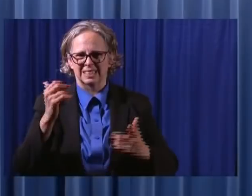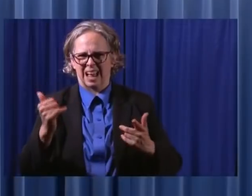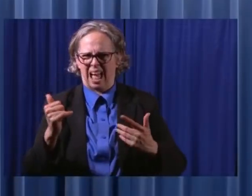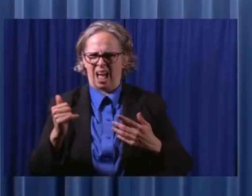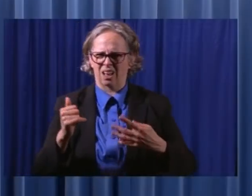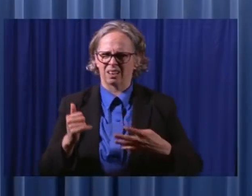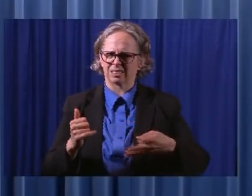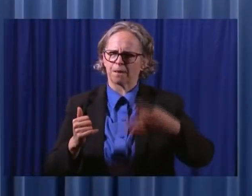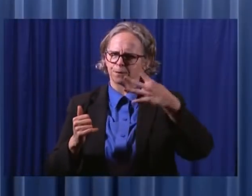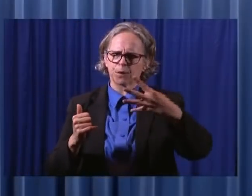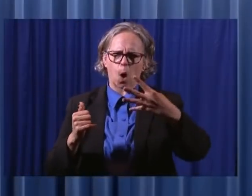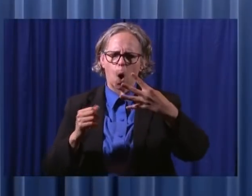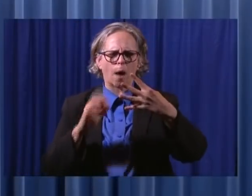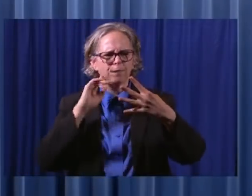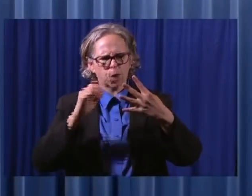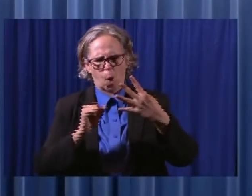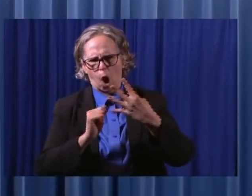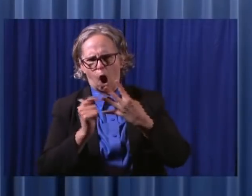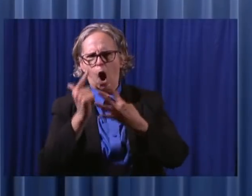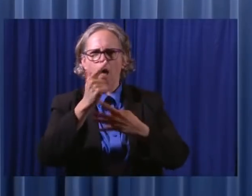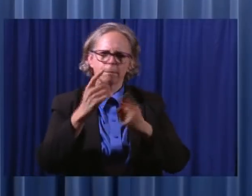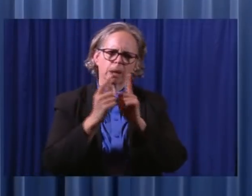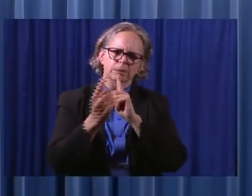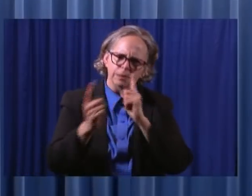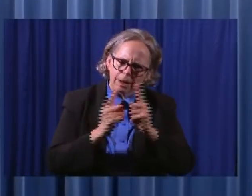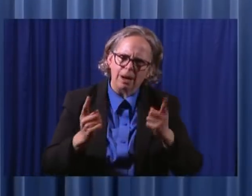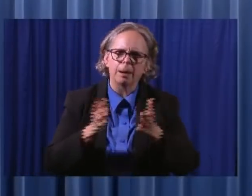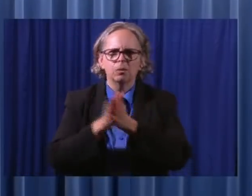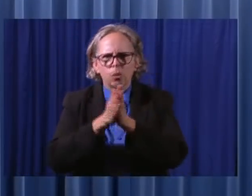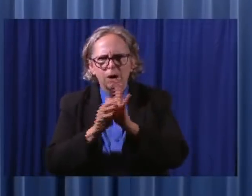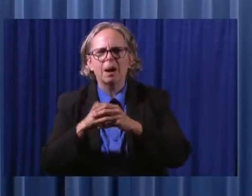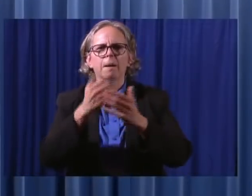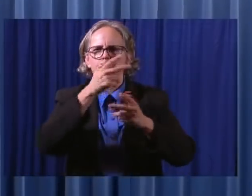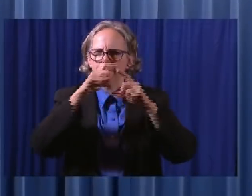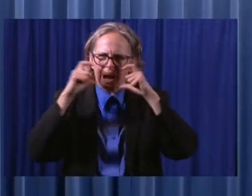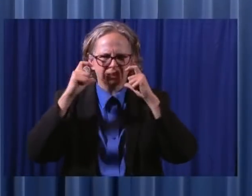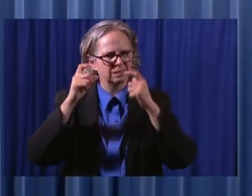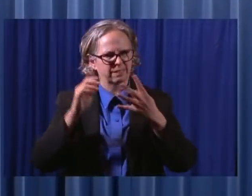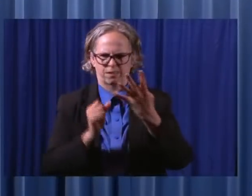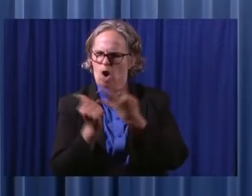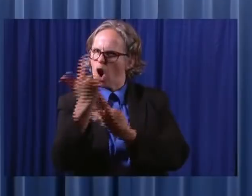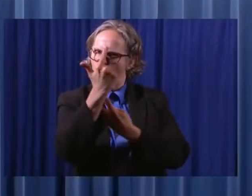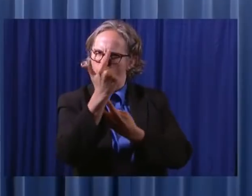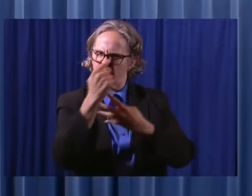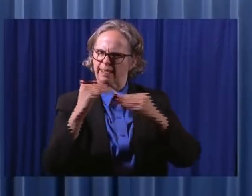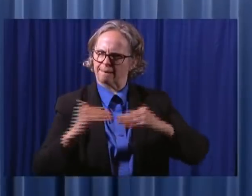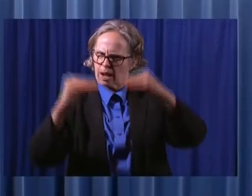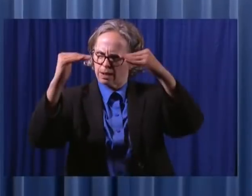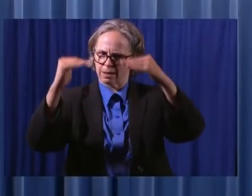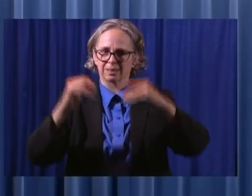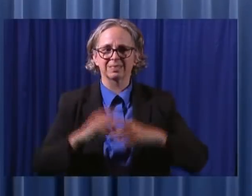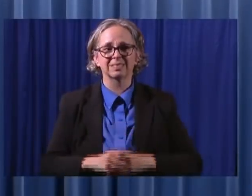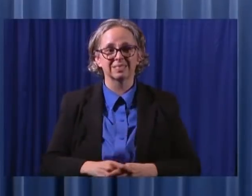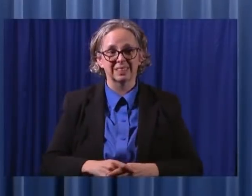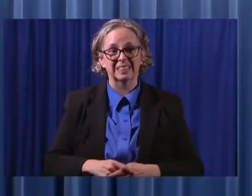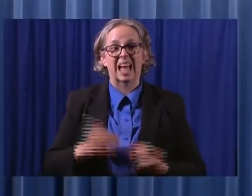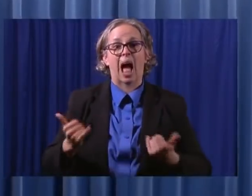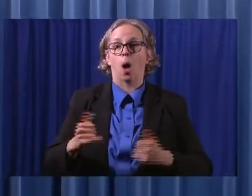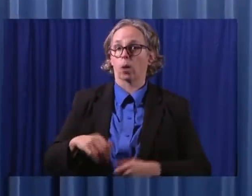THE REGULAR HANDWASHING. YOU'LL FIND THE RECOMMENDATIONS ON ALL FOUR LEVELS.